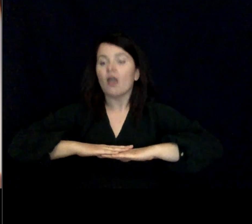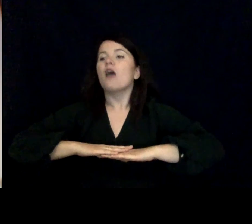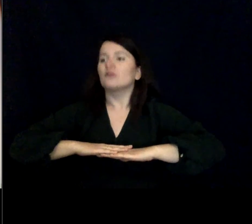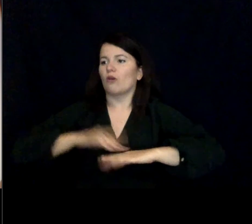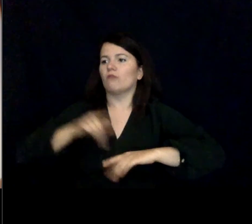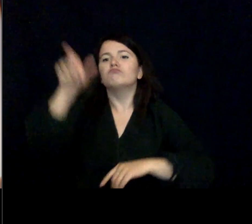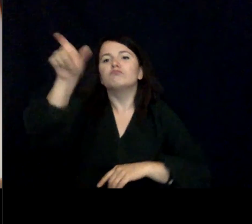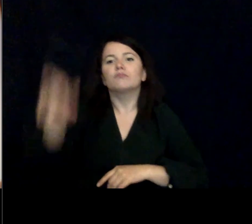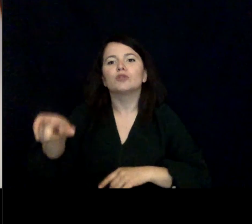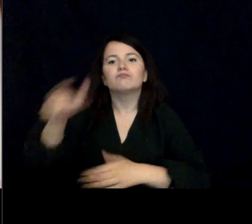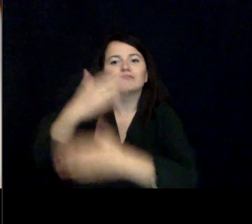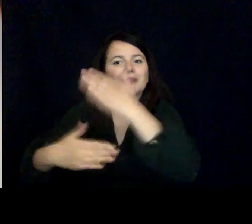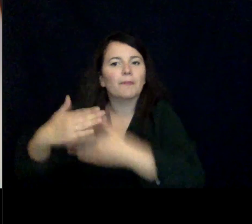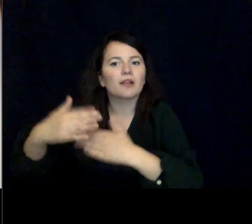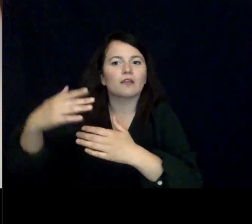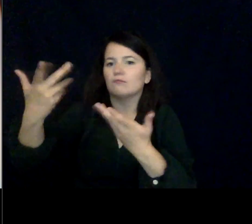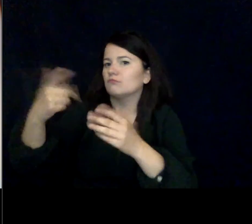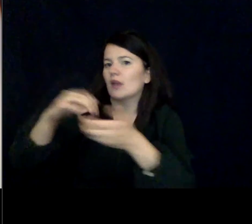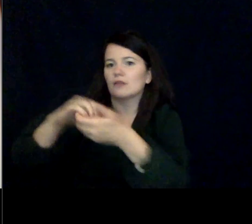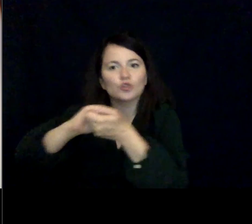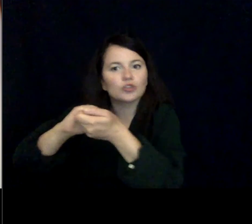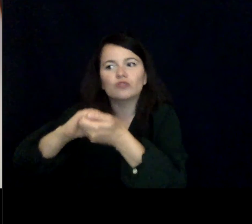and then the stamp on it and that's it.